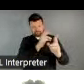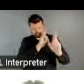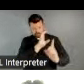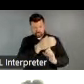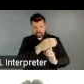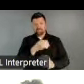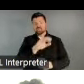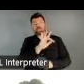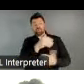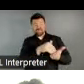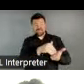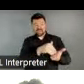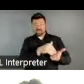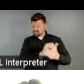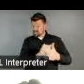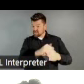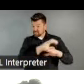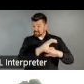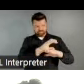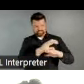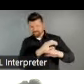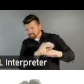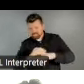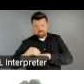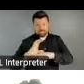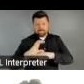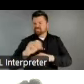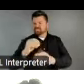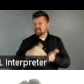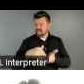While we're known as a funder, over the past few years, we've also emphasized our role